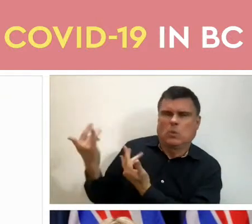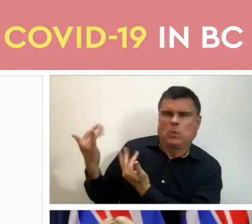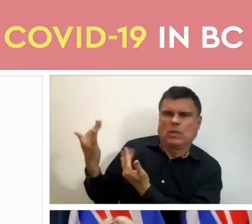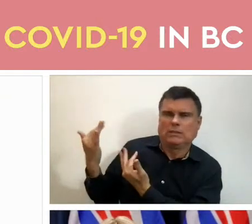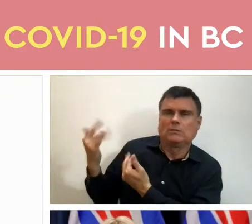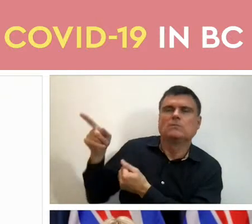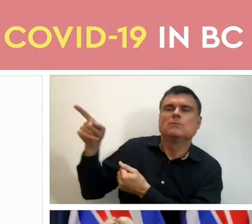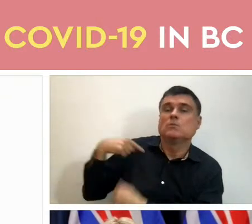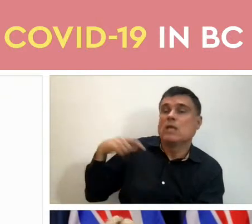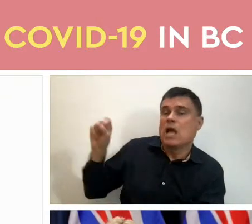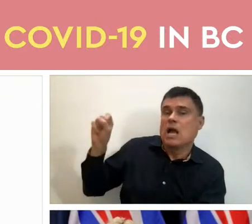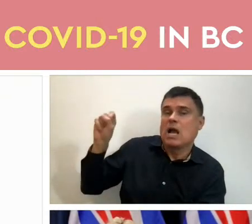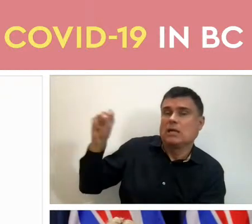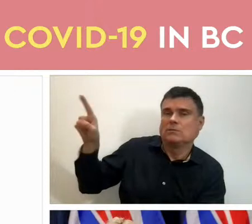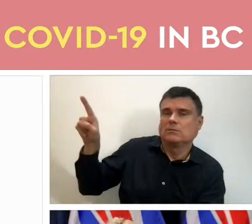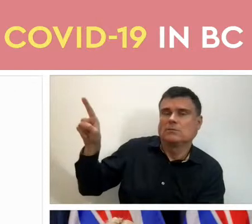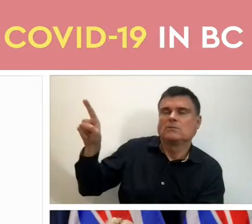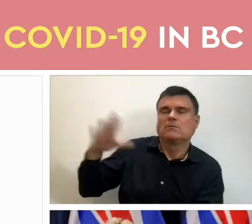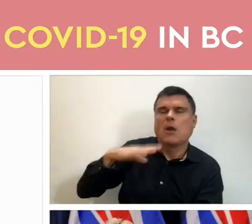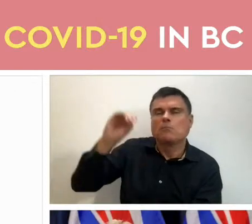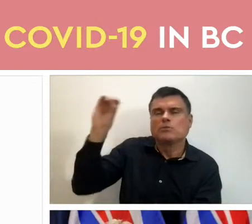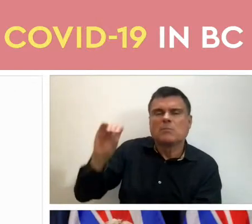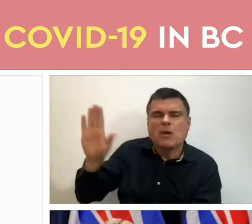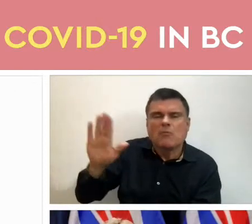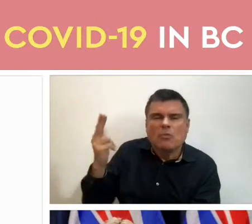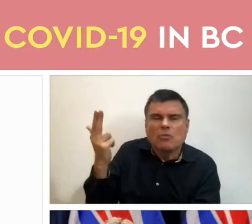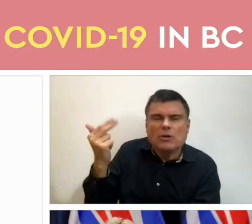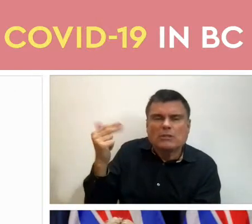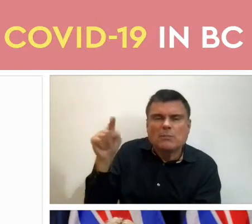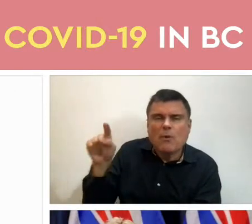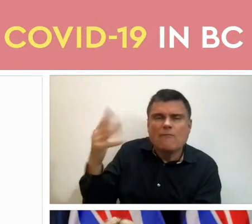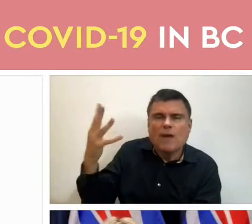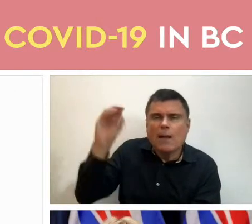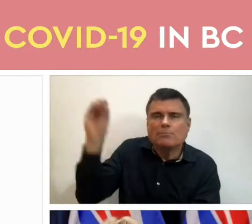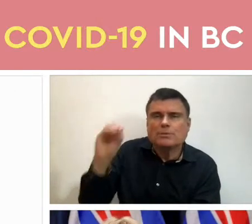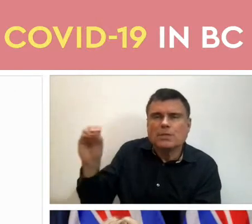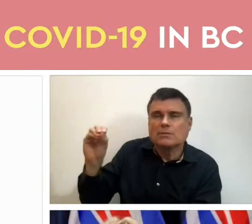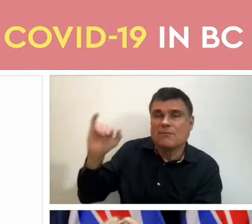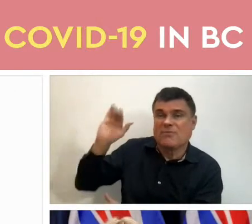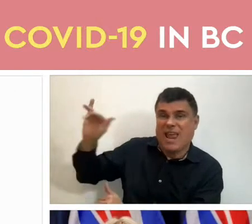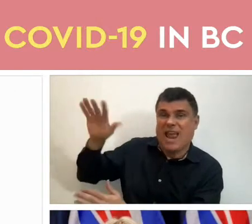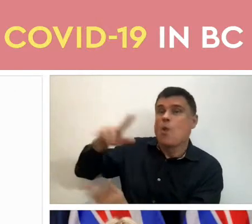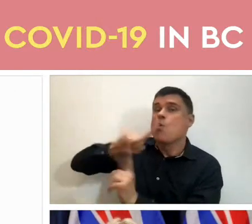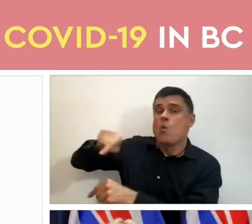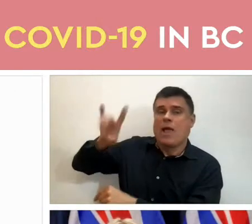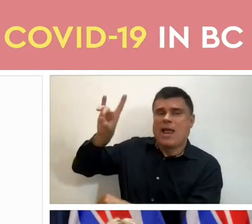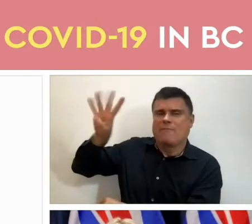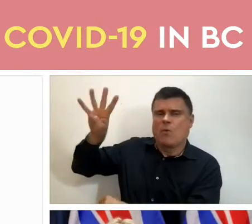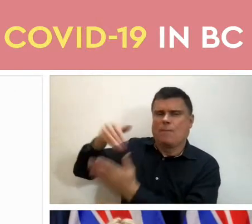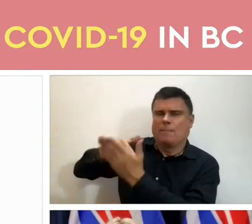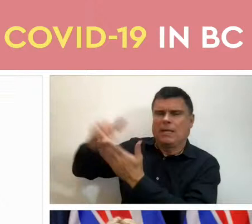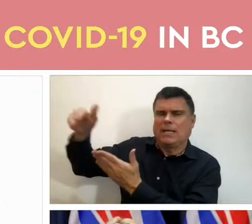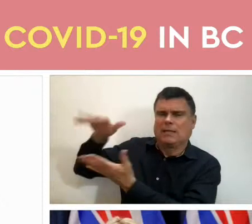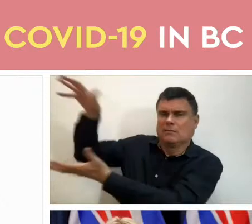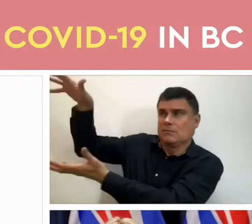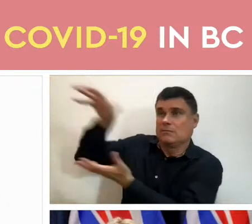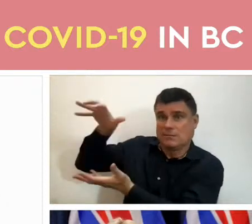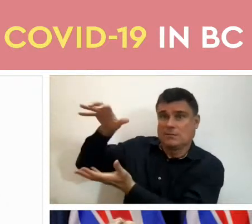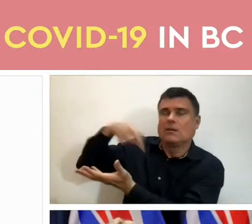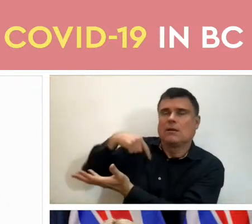which is about 13.5% of these so that leaves us about 11 million